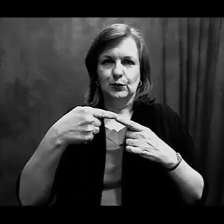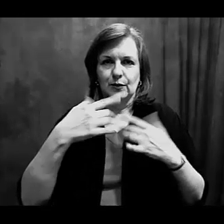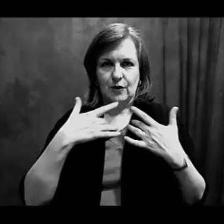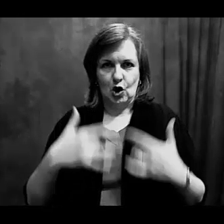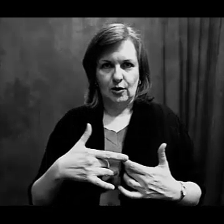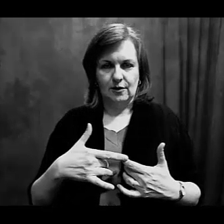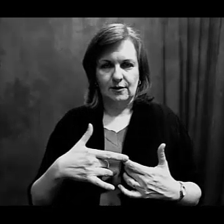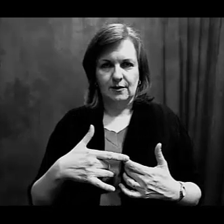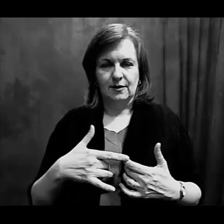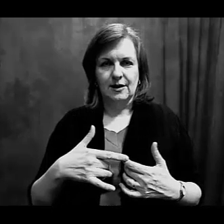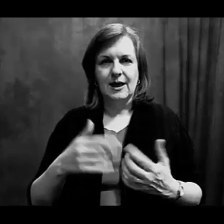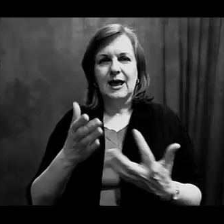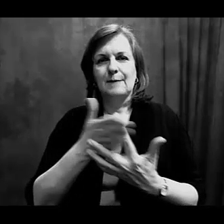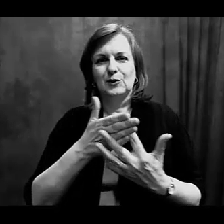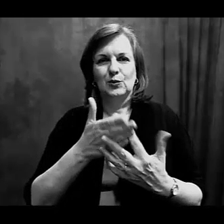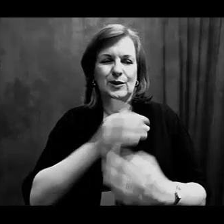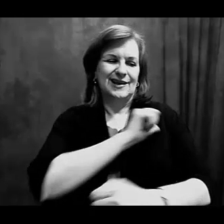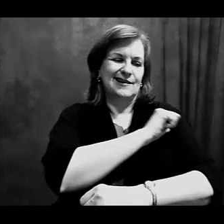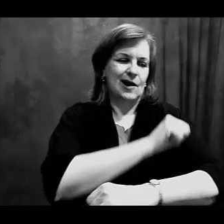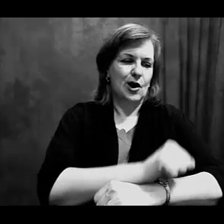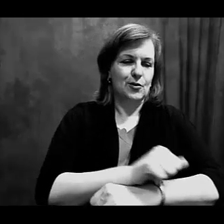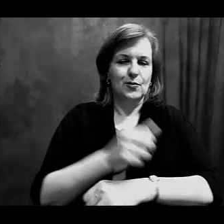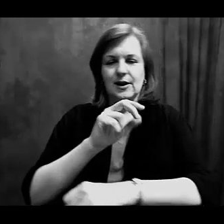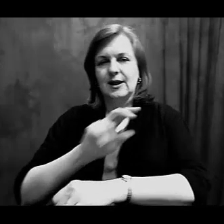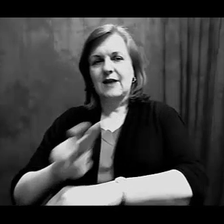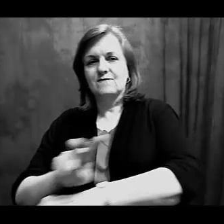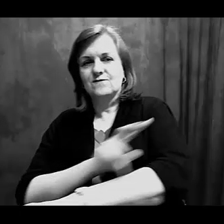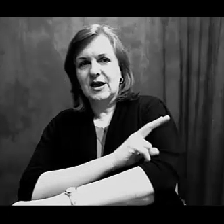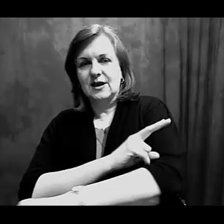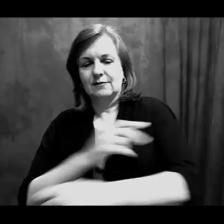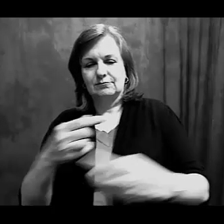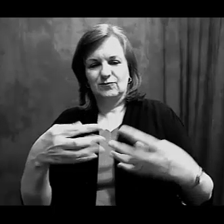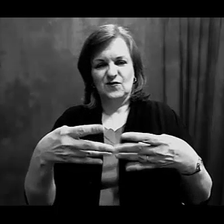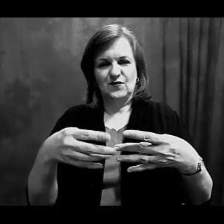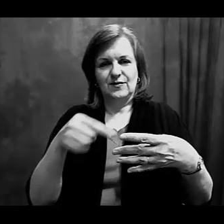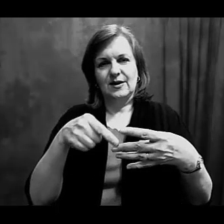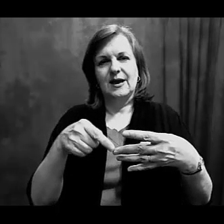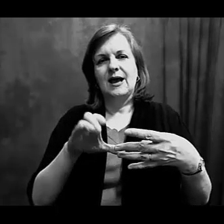and capillaries are between arteries